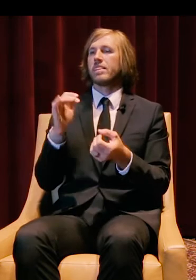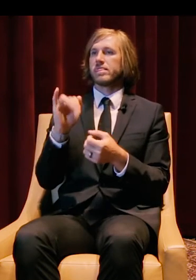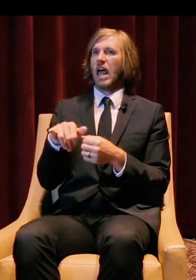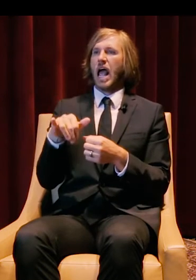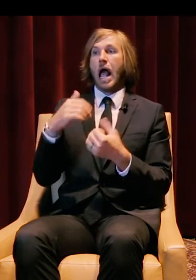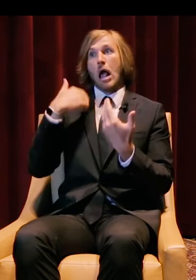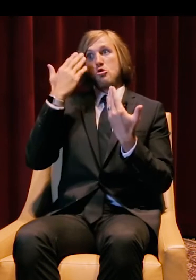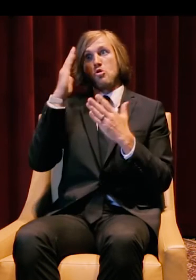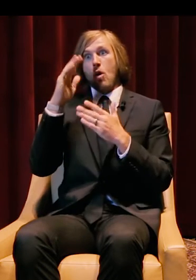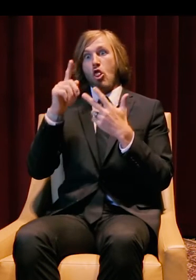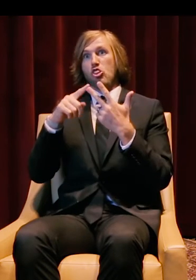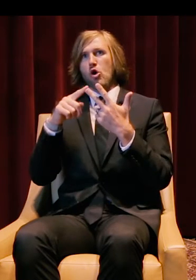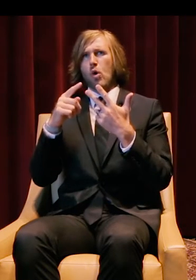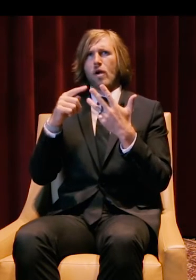I don't know if that's the third thing, or what, but,